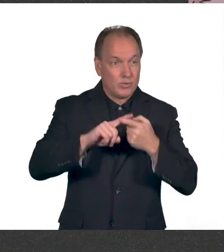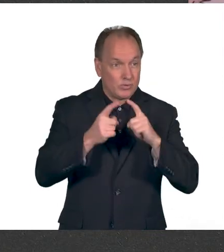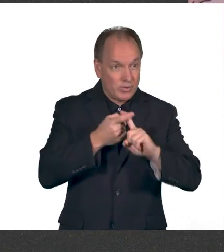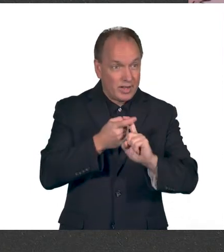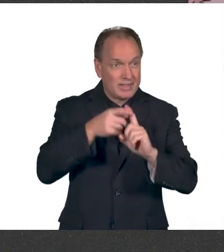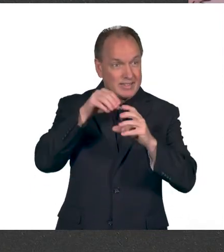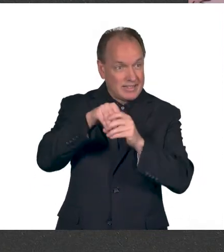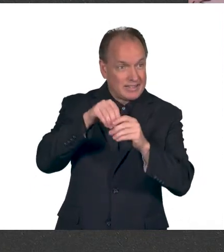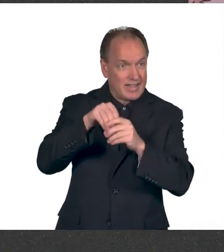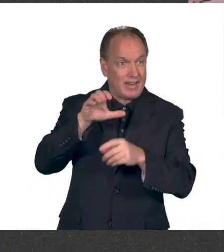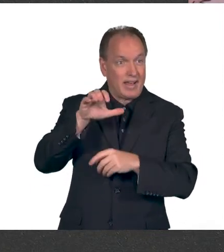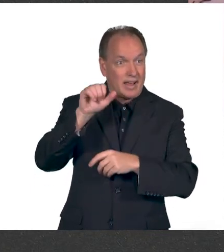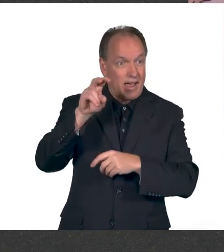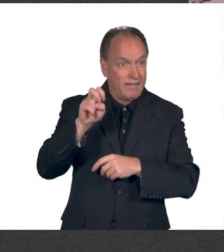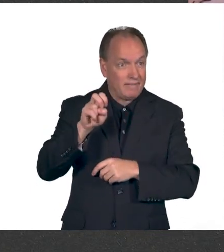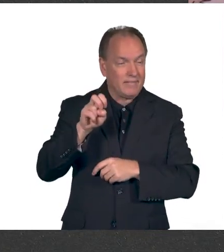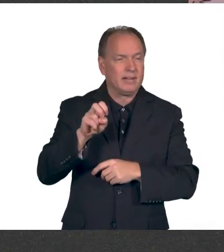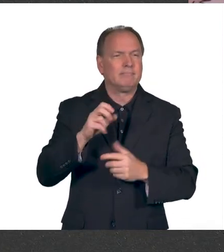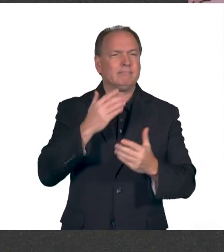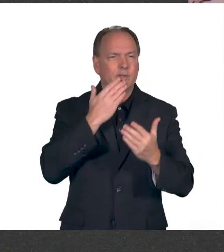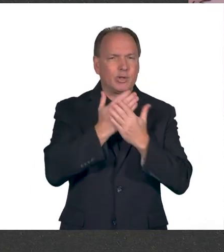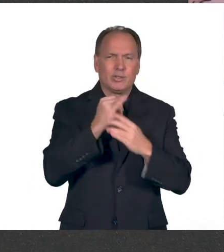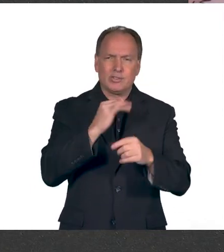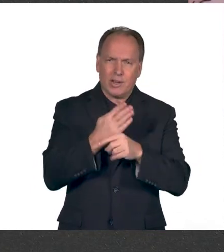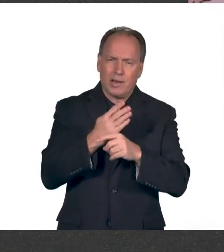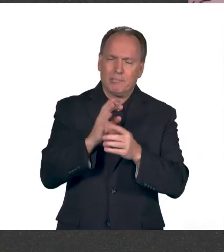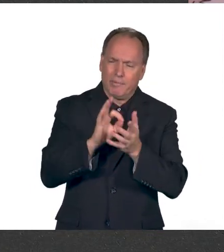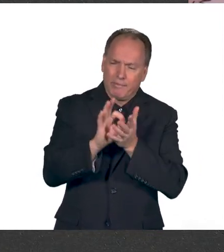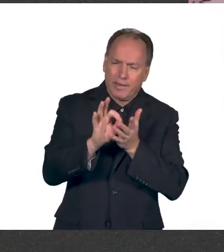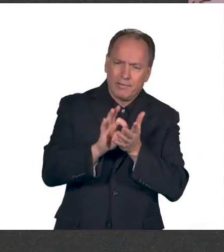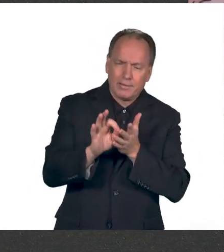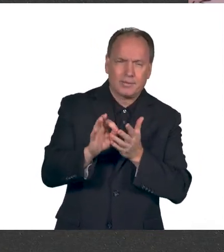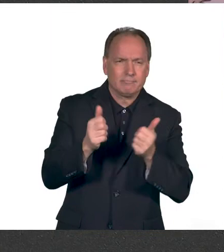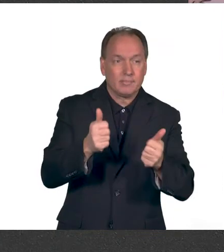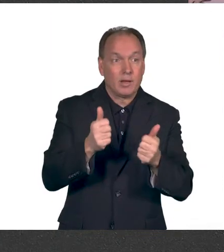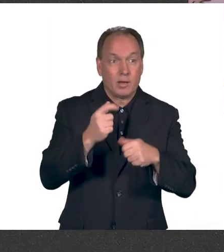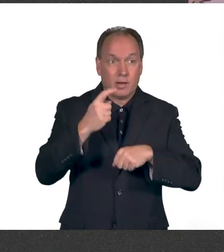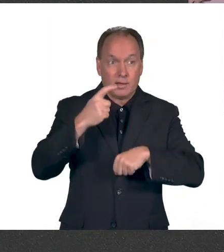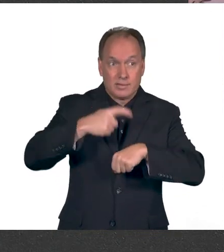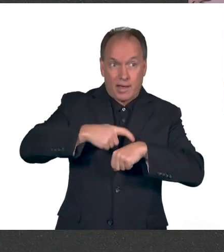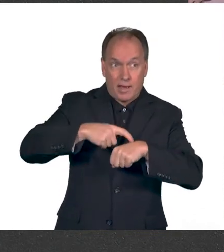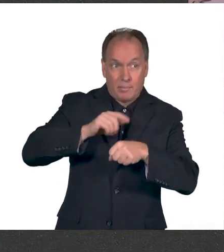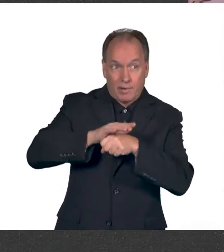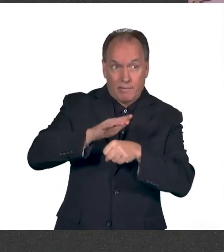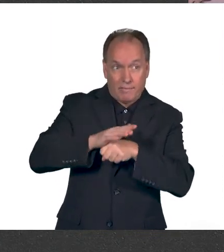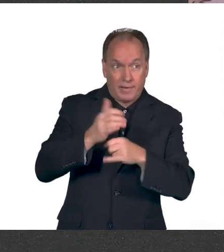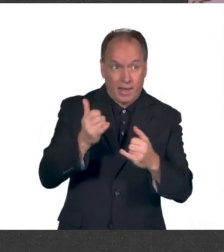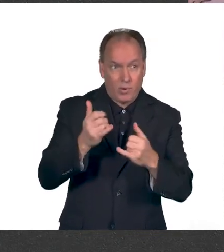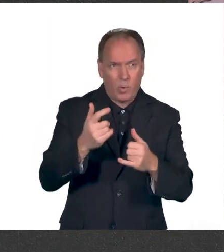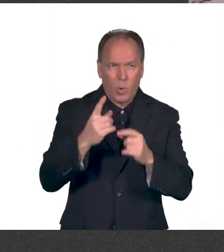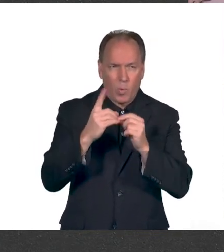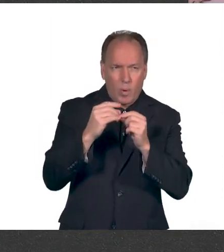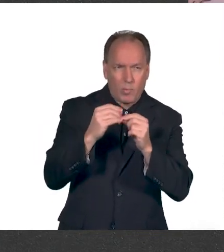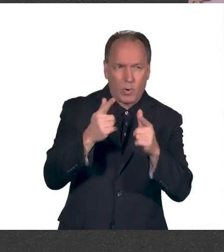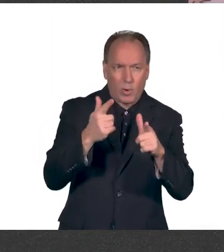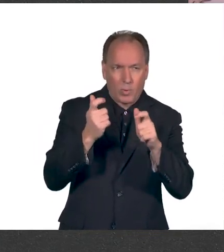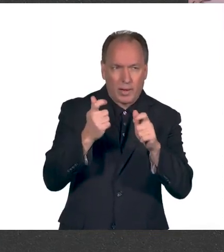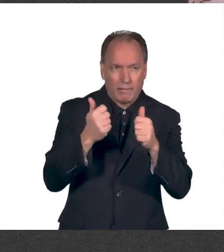two friends were in the cave. Good job. We have time to play one more quick game okay ready?